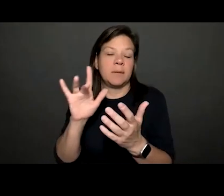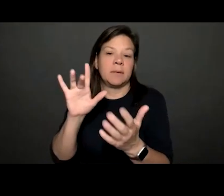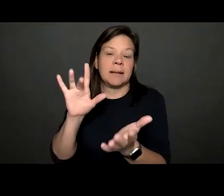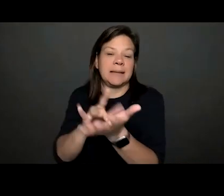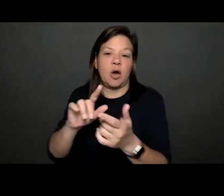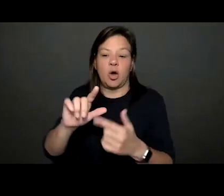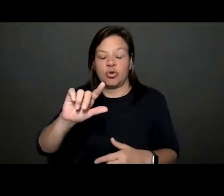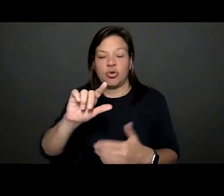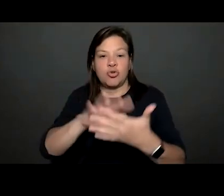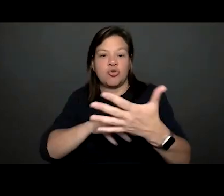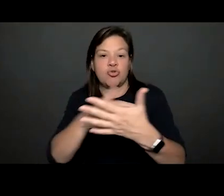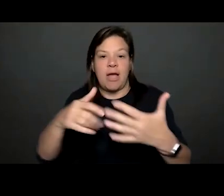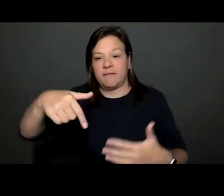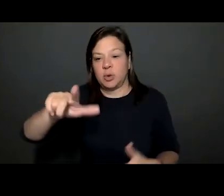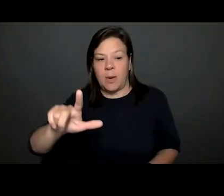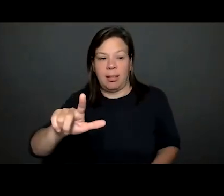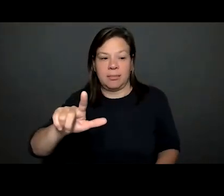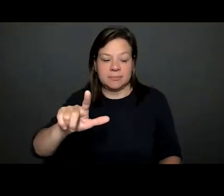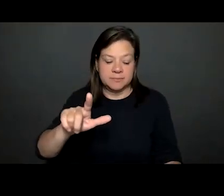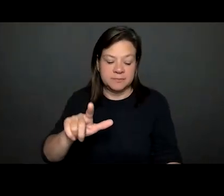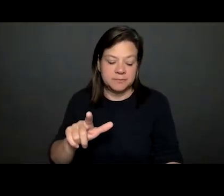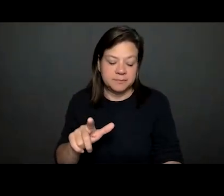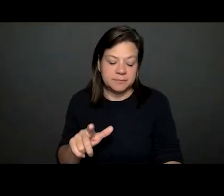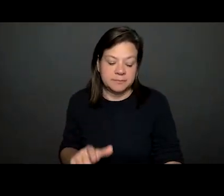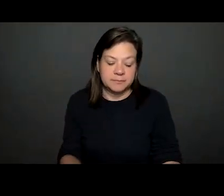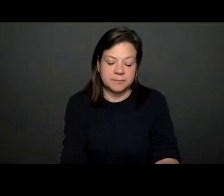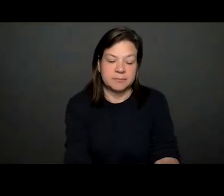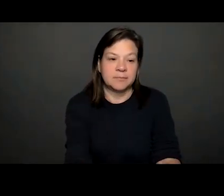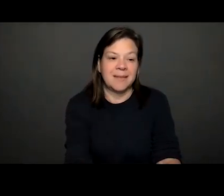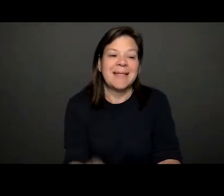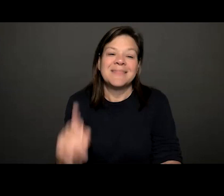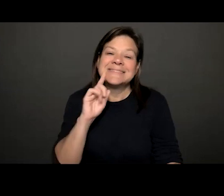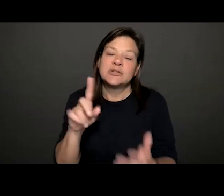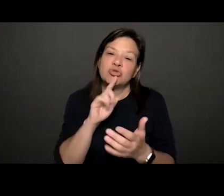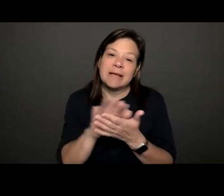BECAUSE IT HAS A NICE INTERFACE FOR DOING GRAPHQL QUERIES.